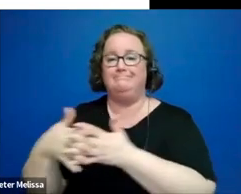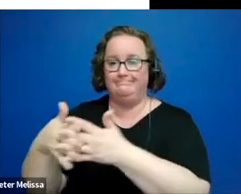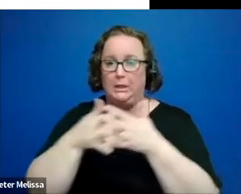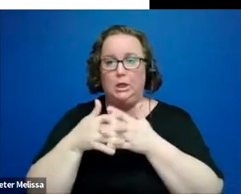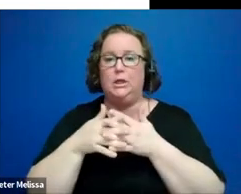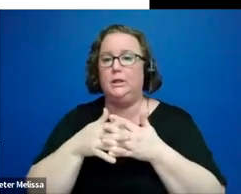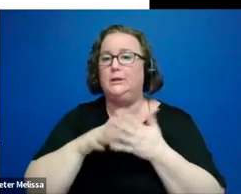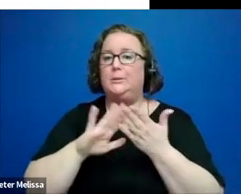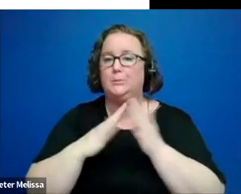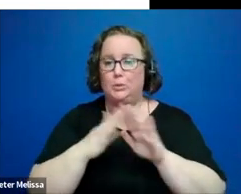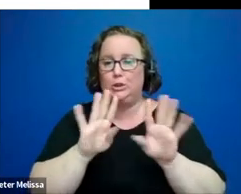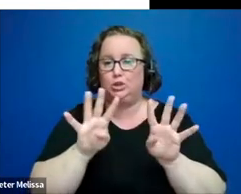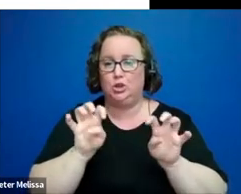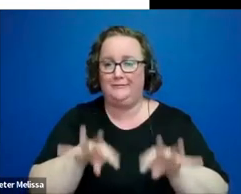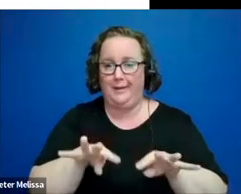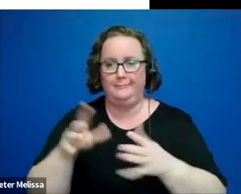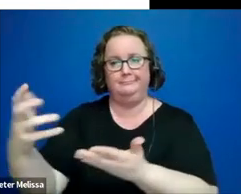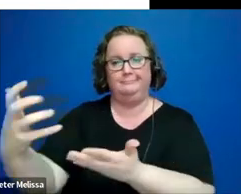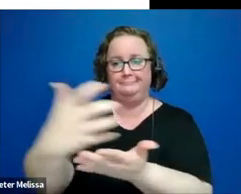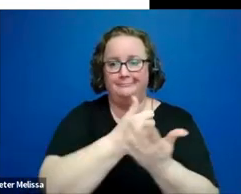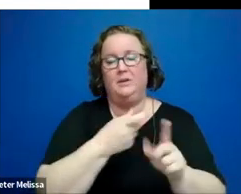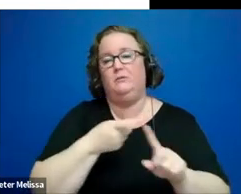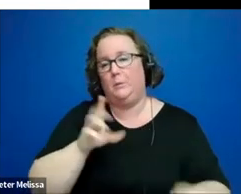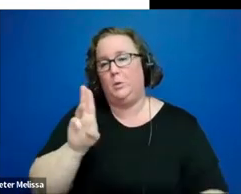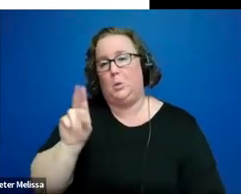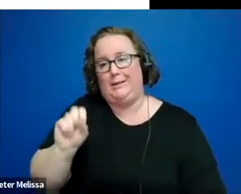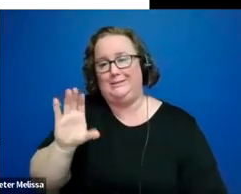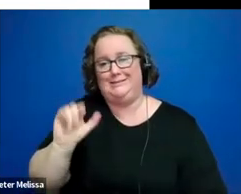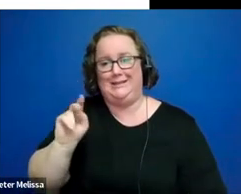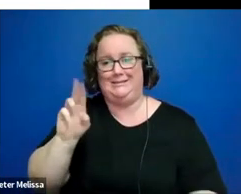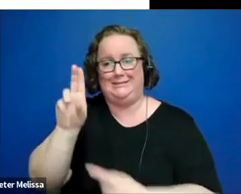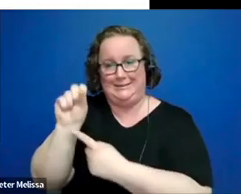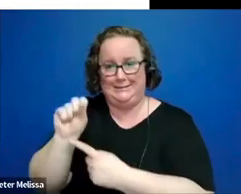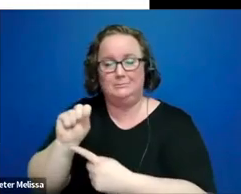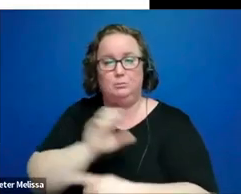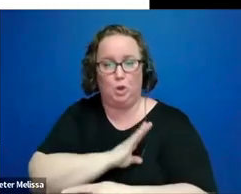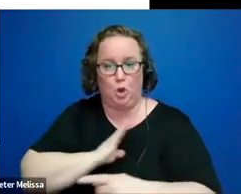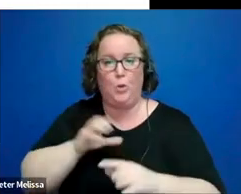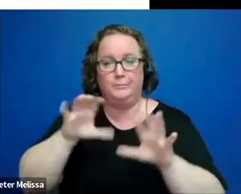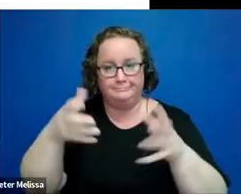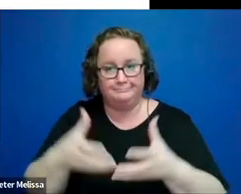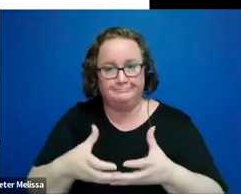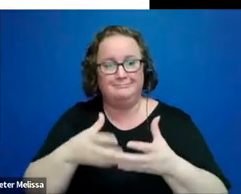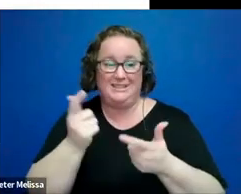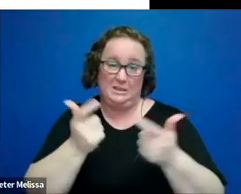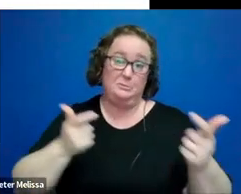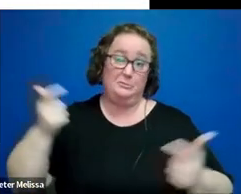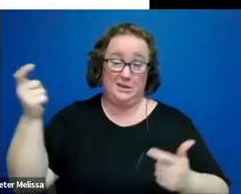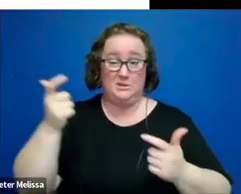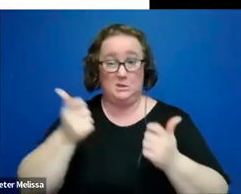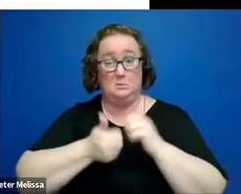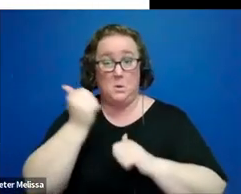which is collected by the US Census Bureau it is the largest and most comprehensive survey in